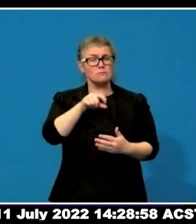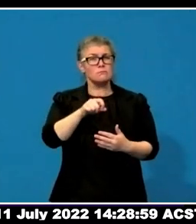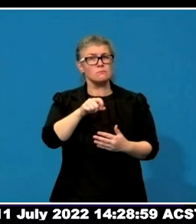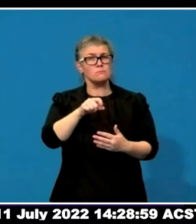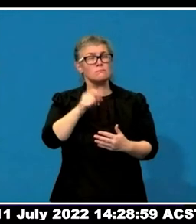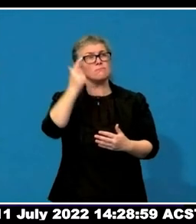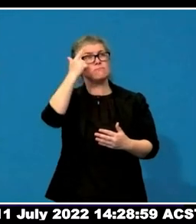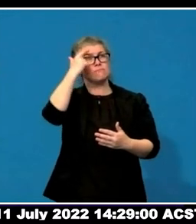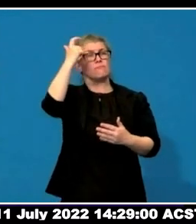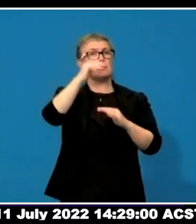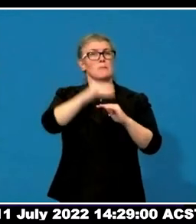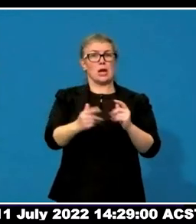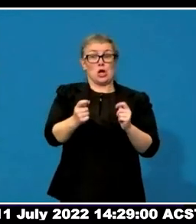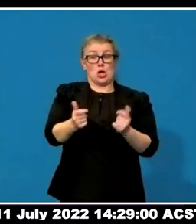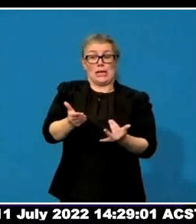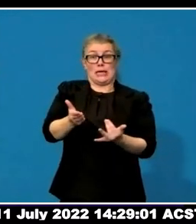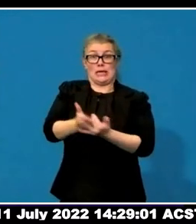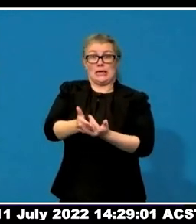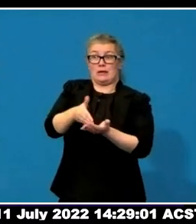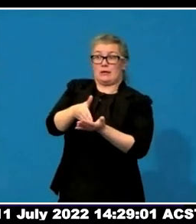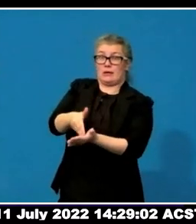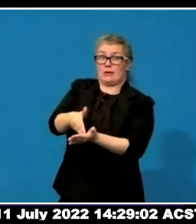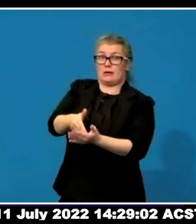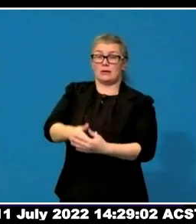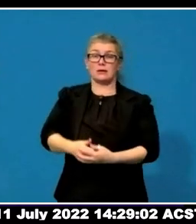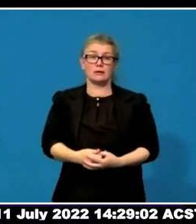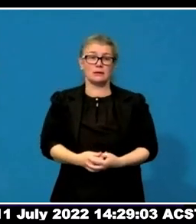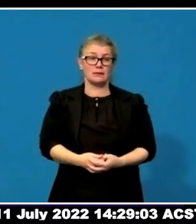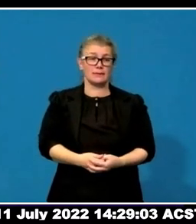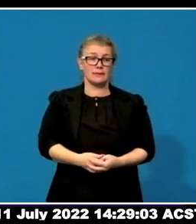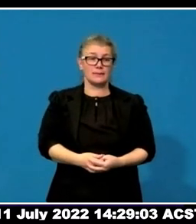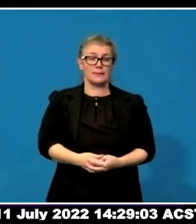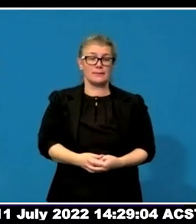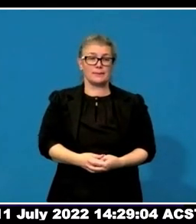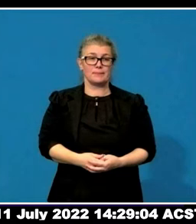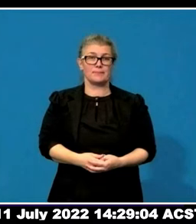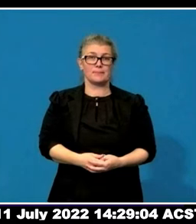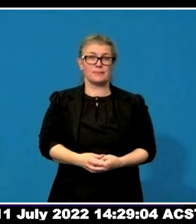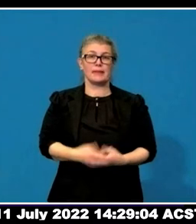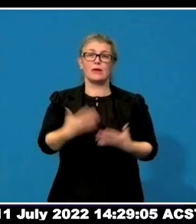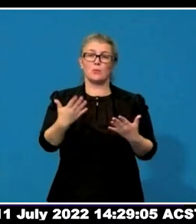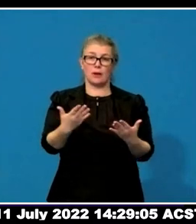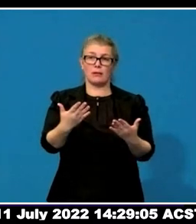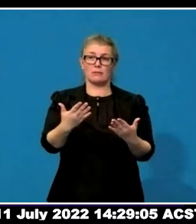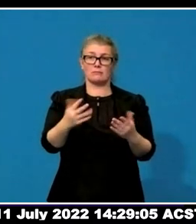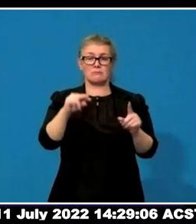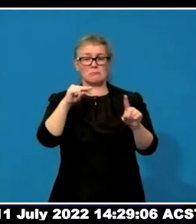From a medical perspective, I know it from my studies.